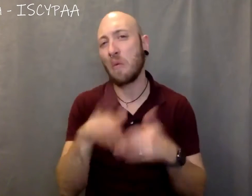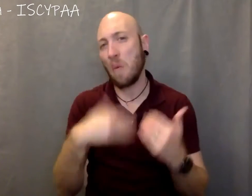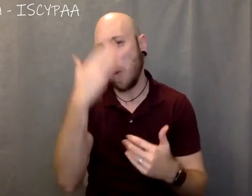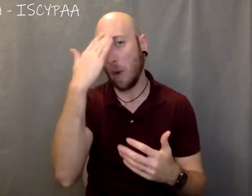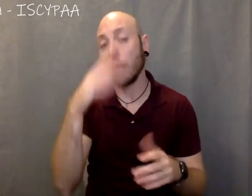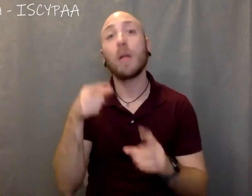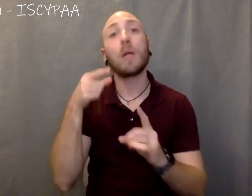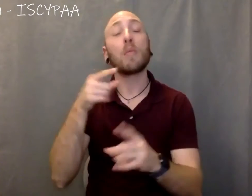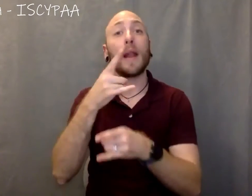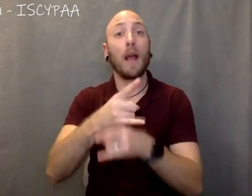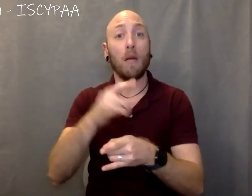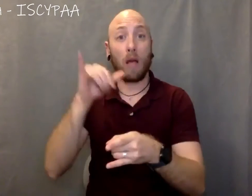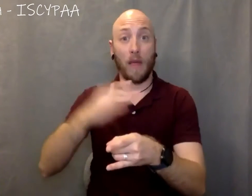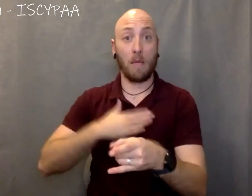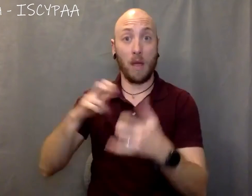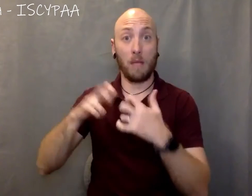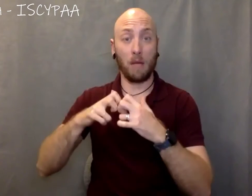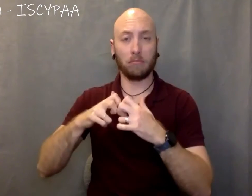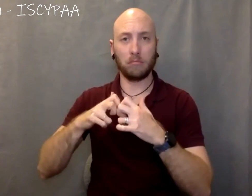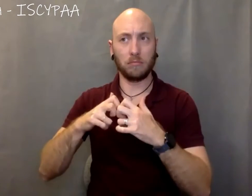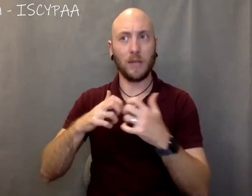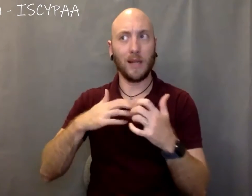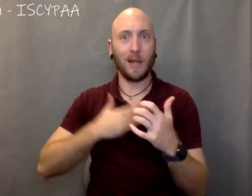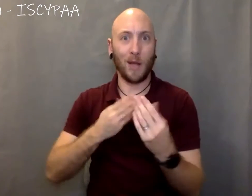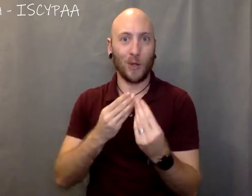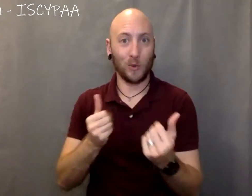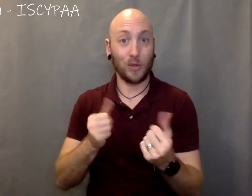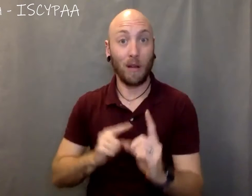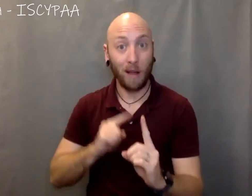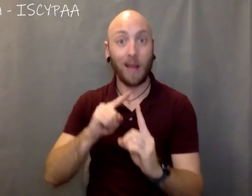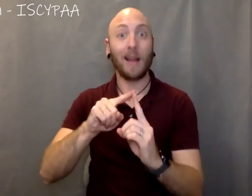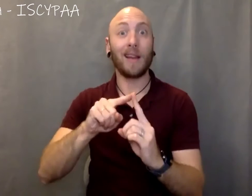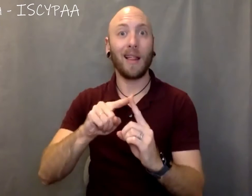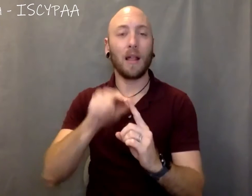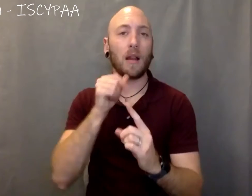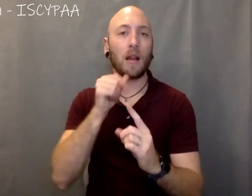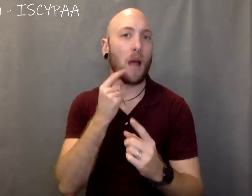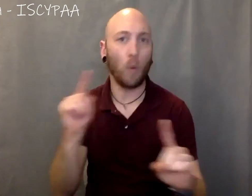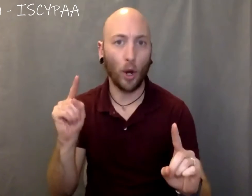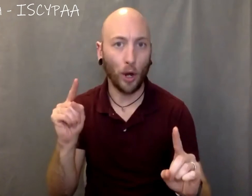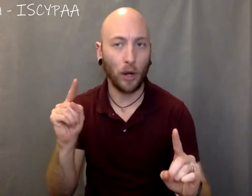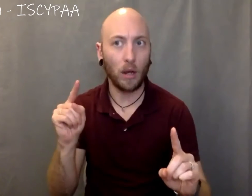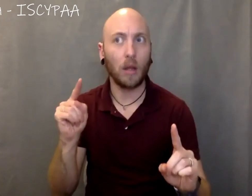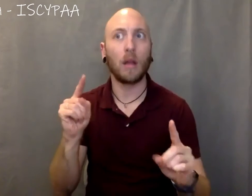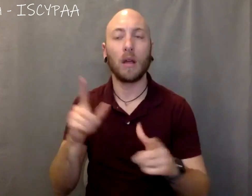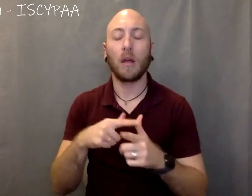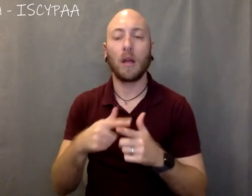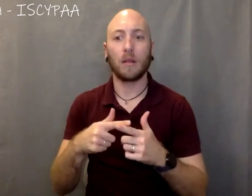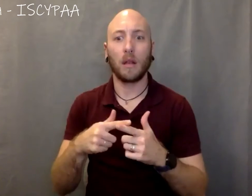it was my solution, alcohol and drugs you know until it didn't work anymore. And it got to a point where I hated myself and I couldn't look at myself in the mirror